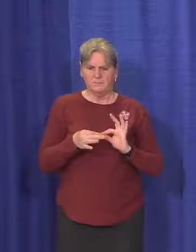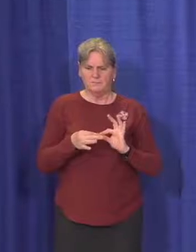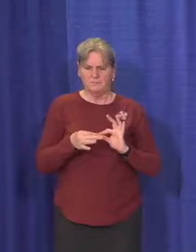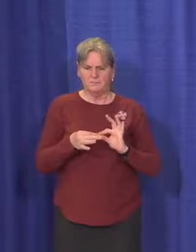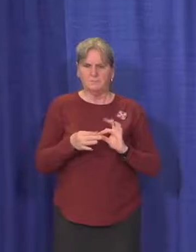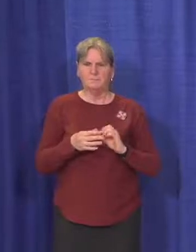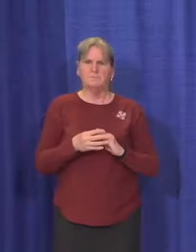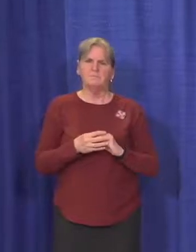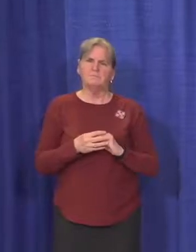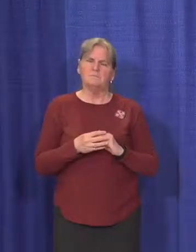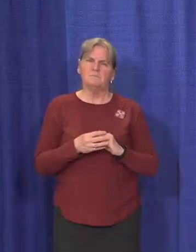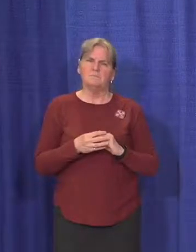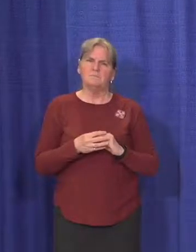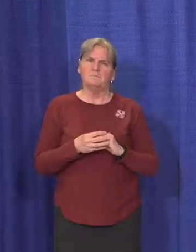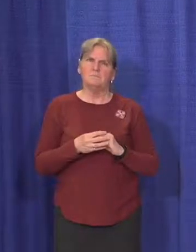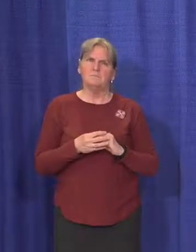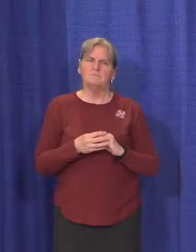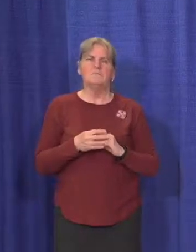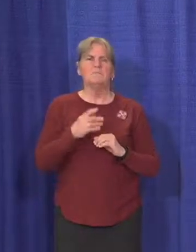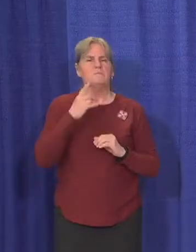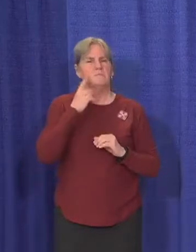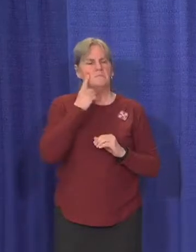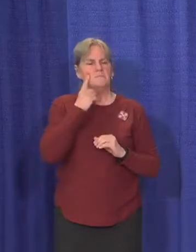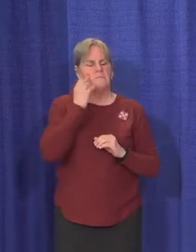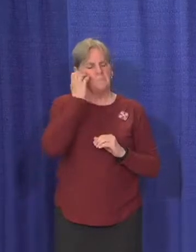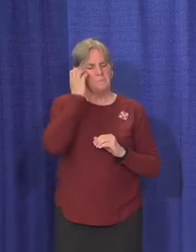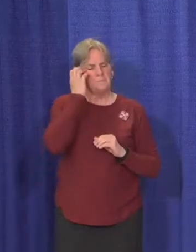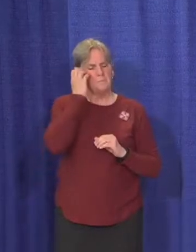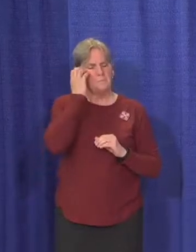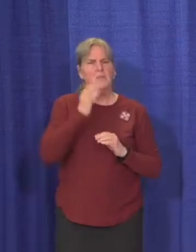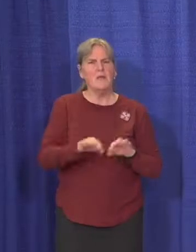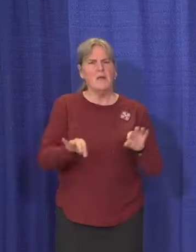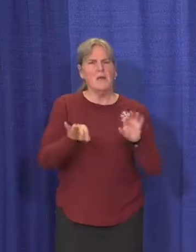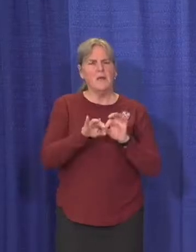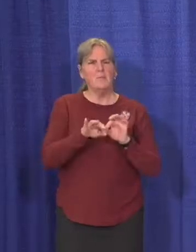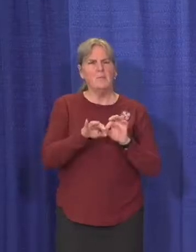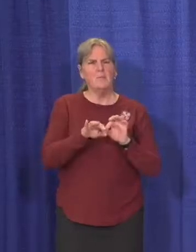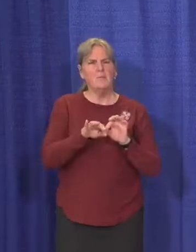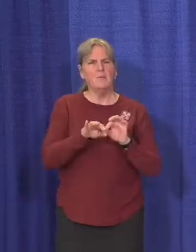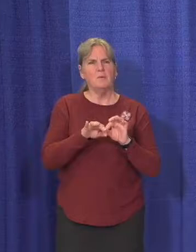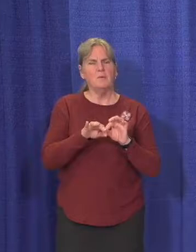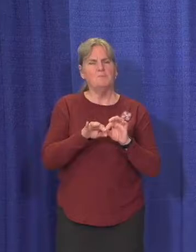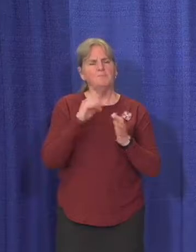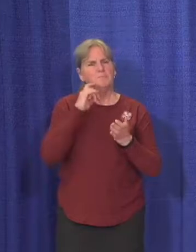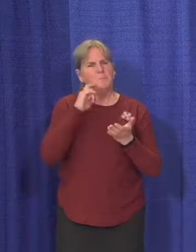things, and I think it's important for one thing to